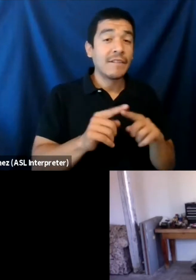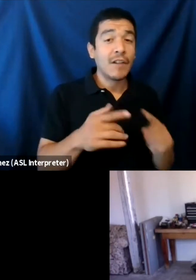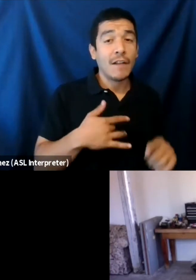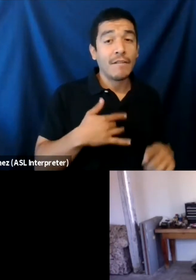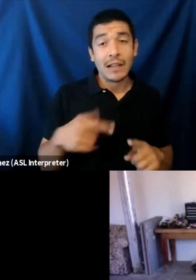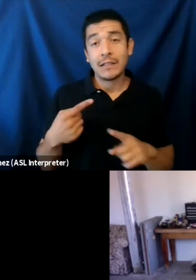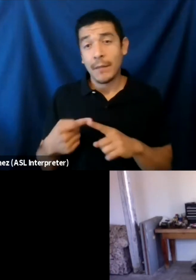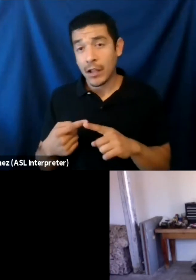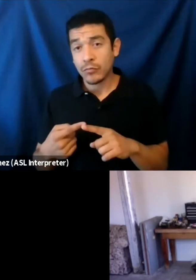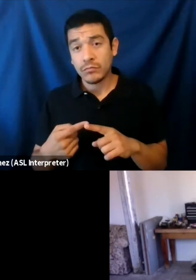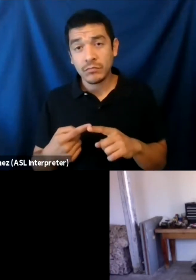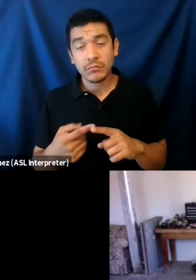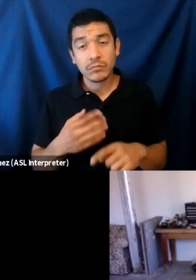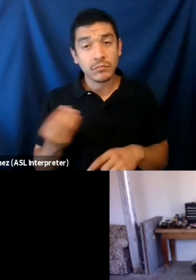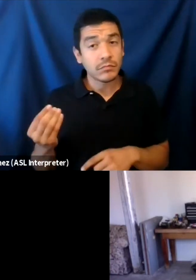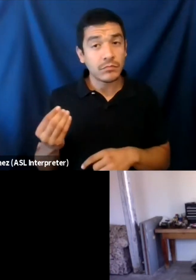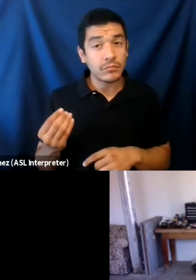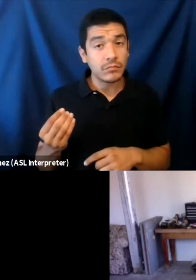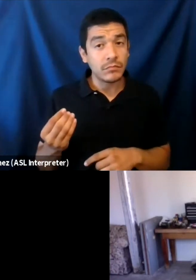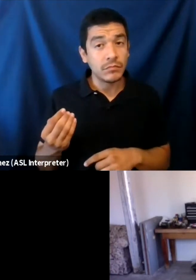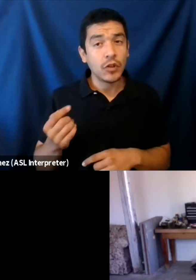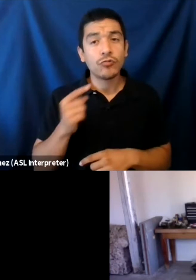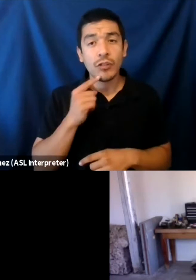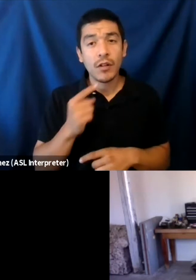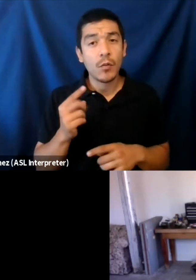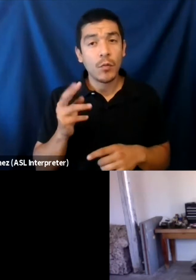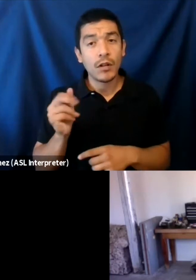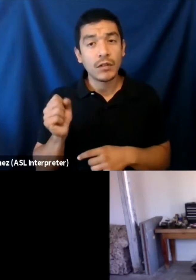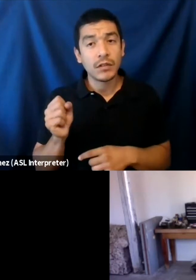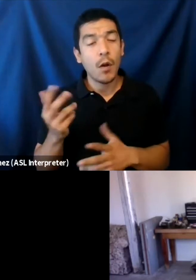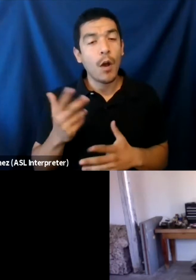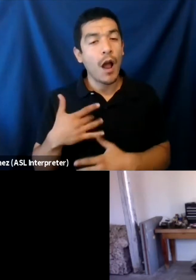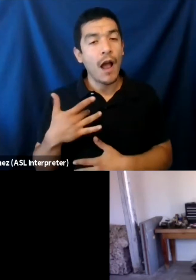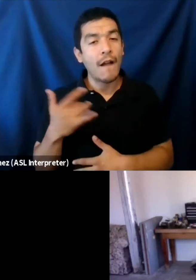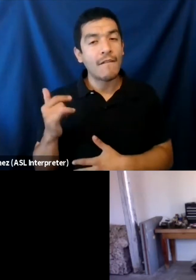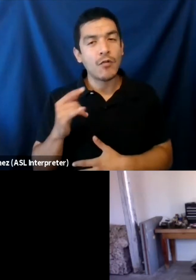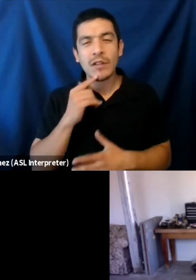and it was what we felt was the best way to answer,